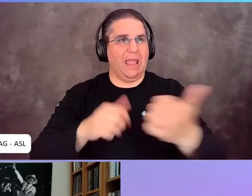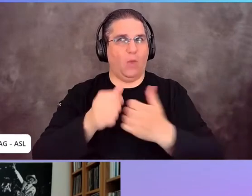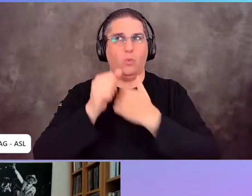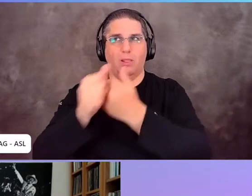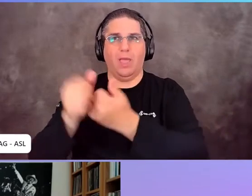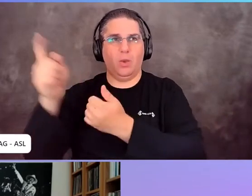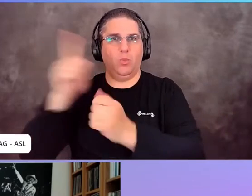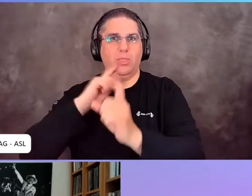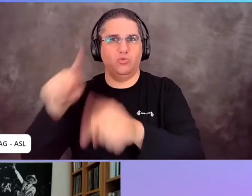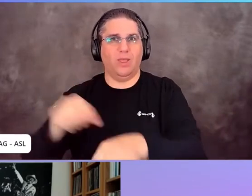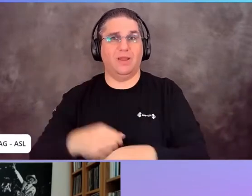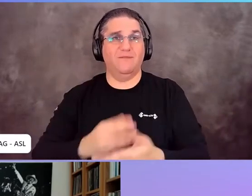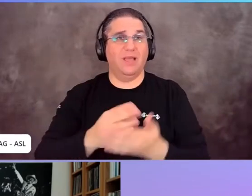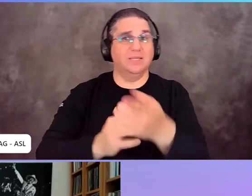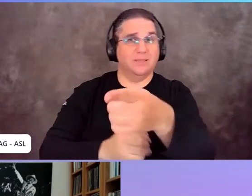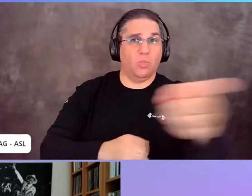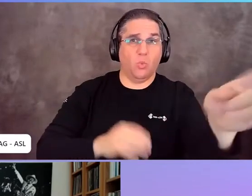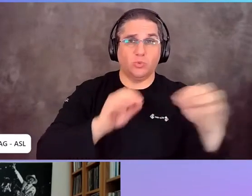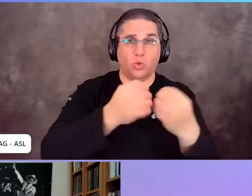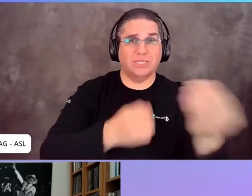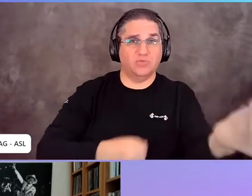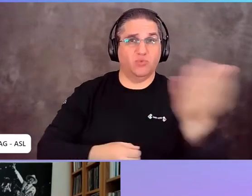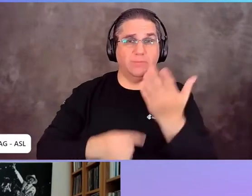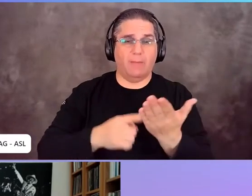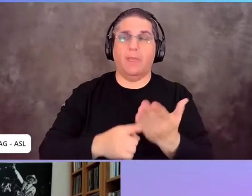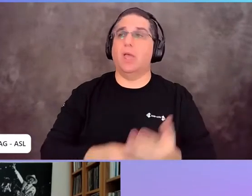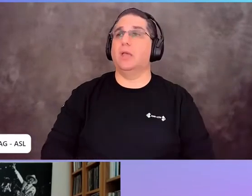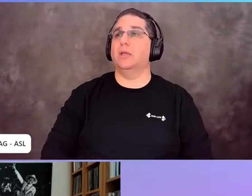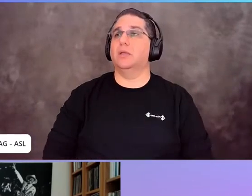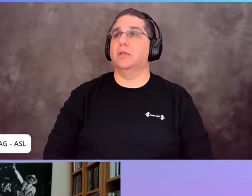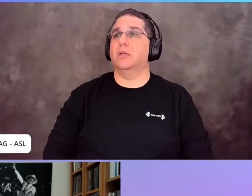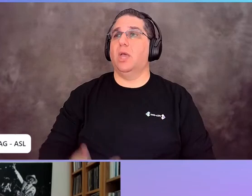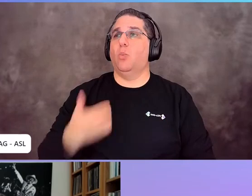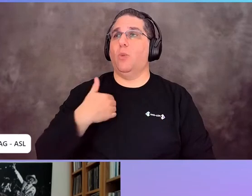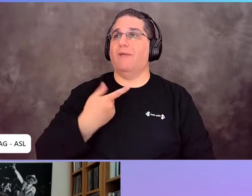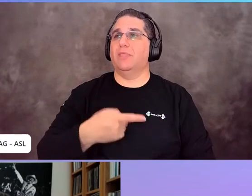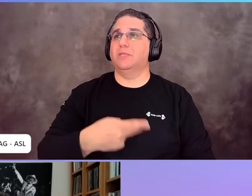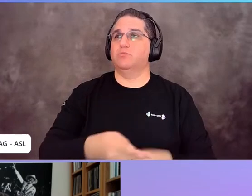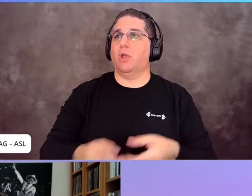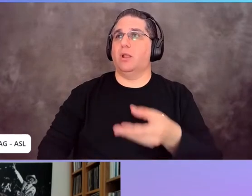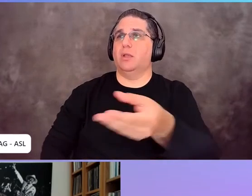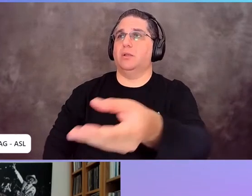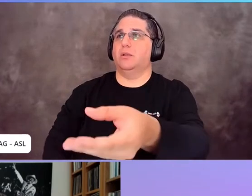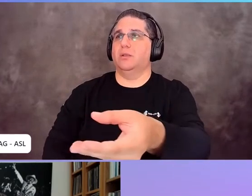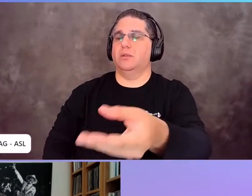request for tender. Which set out exactly and how it lead